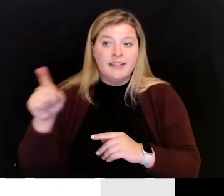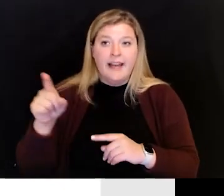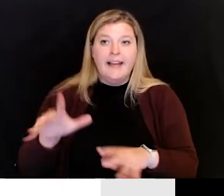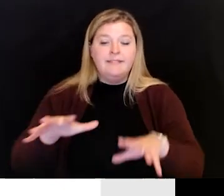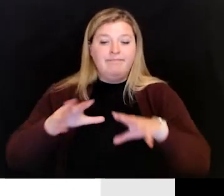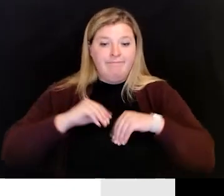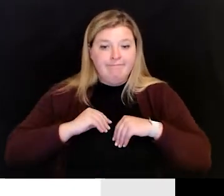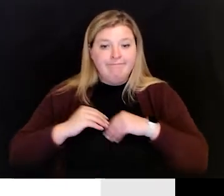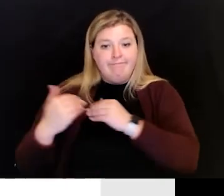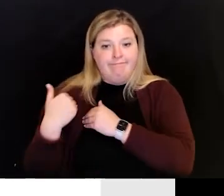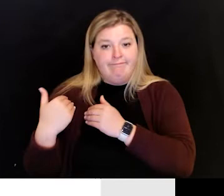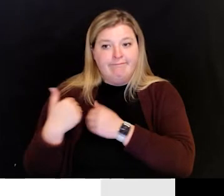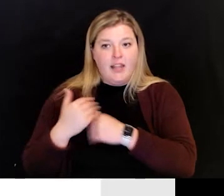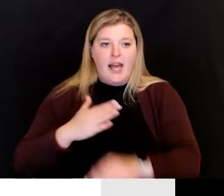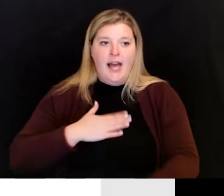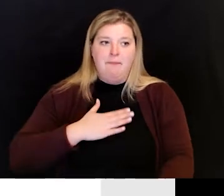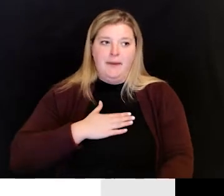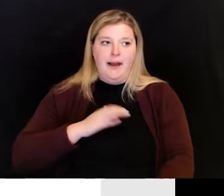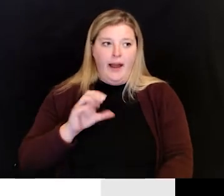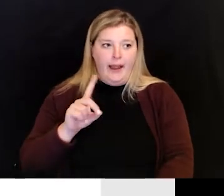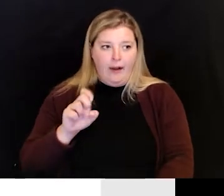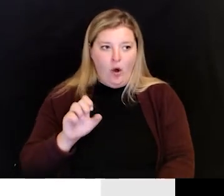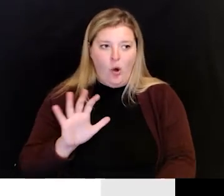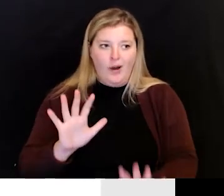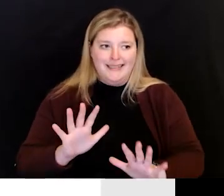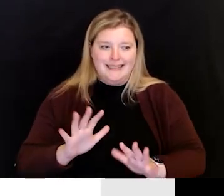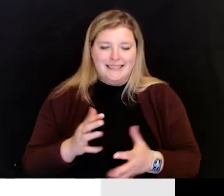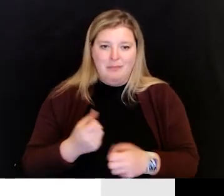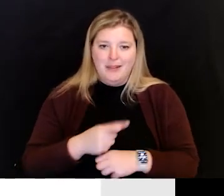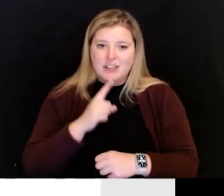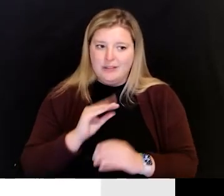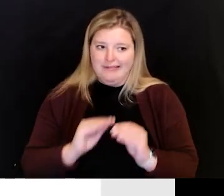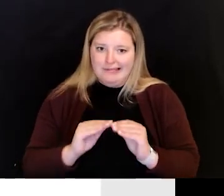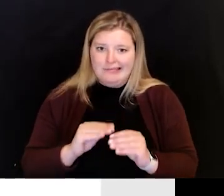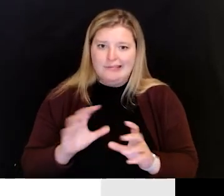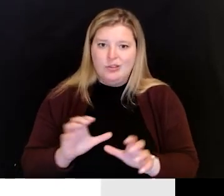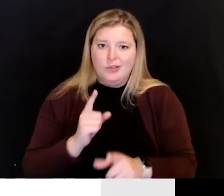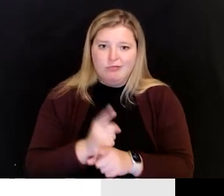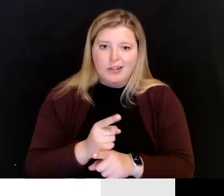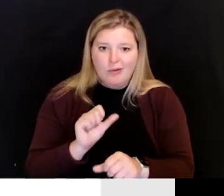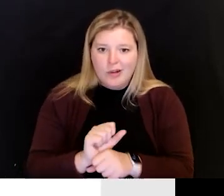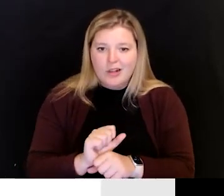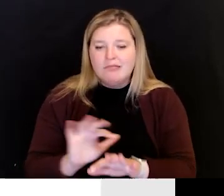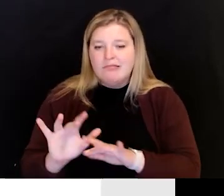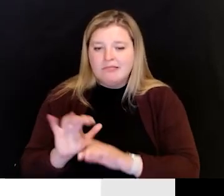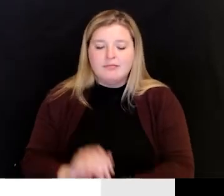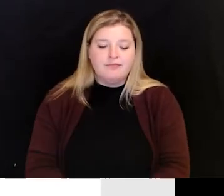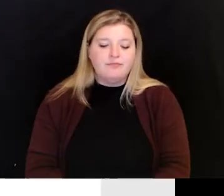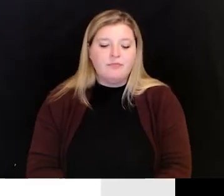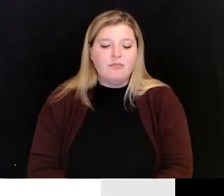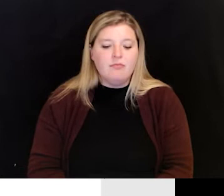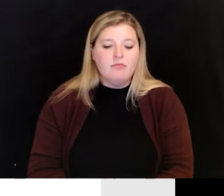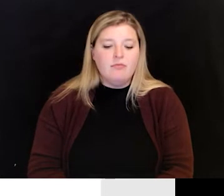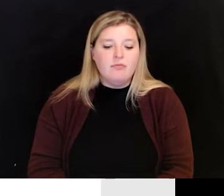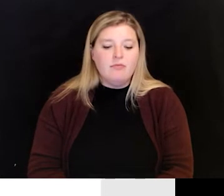and making sure that they were doing the best work that they could. And then from there, we're at a more confident place now